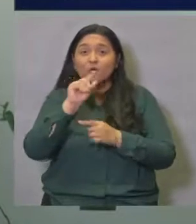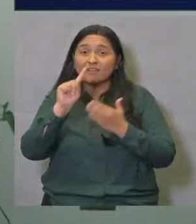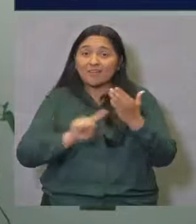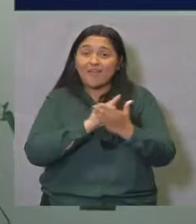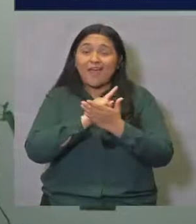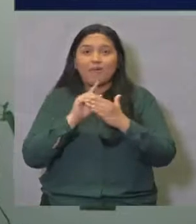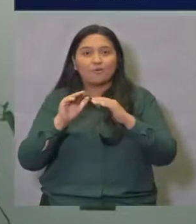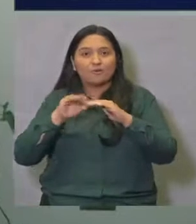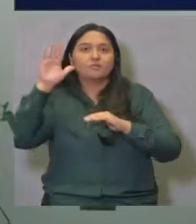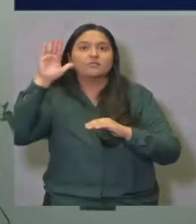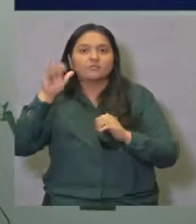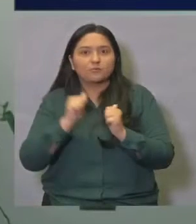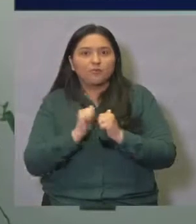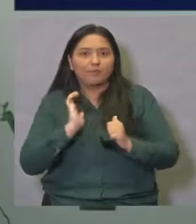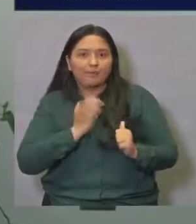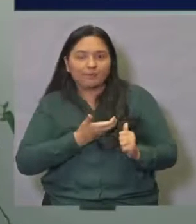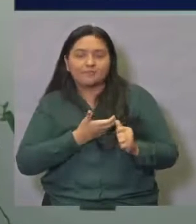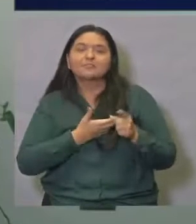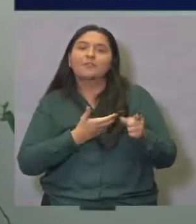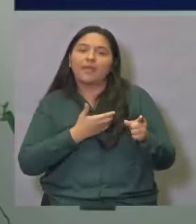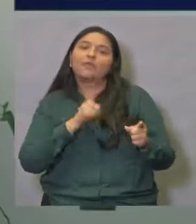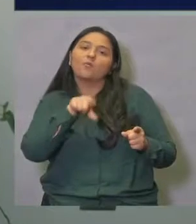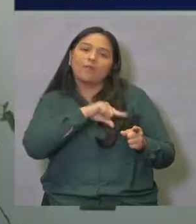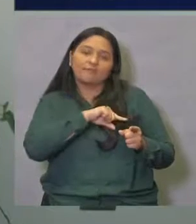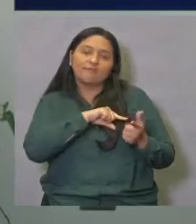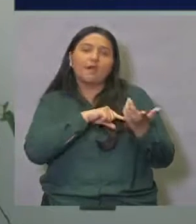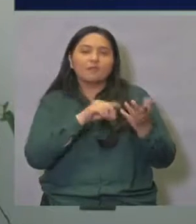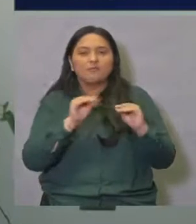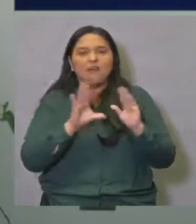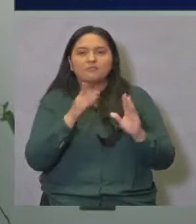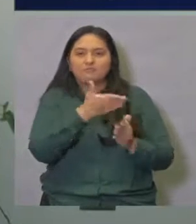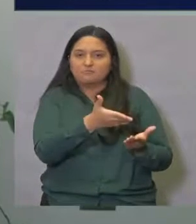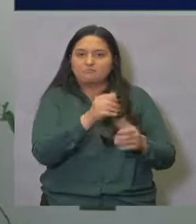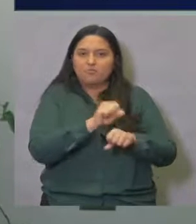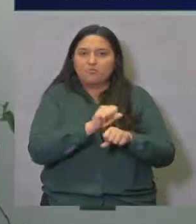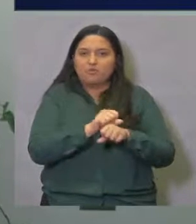IN GENERAL, MOST VOLUNTEERS ARE DOING 40 HOURS OR MORE WITH US.